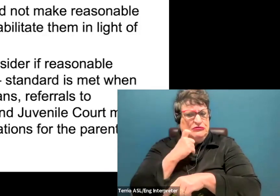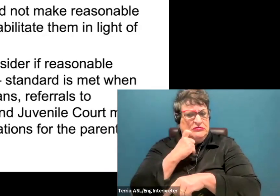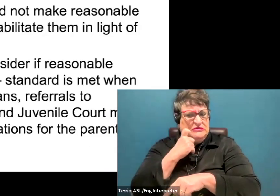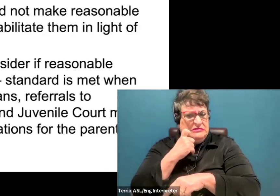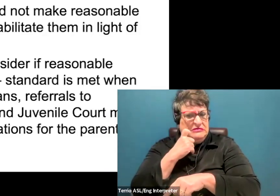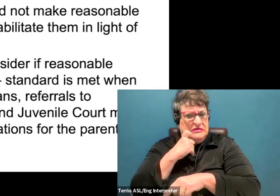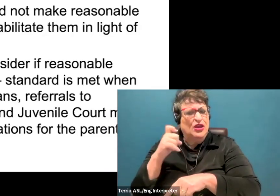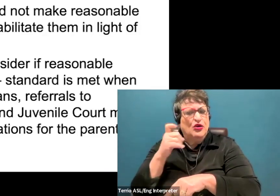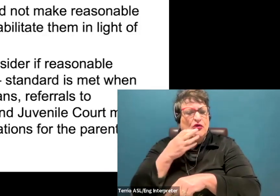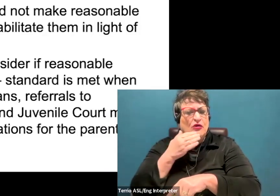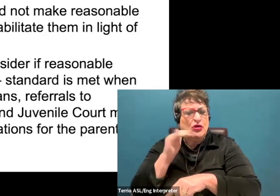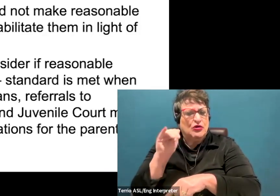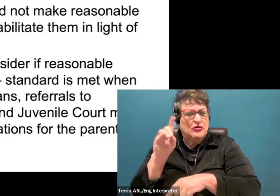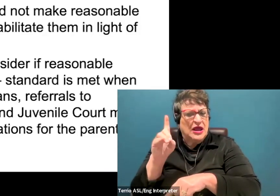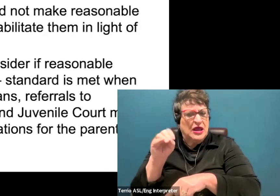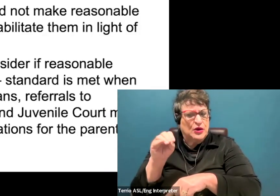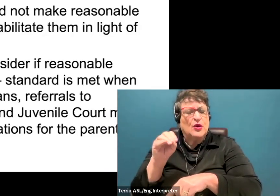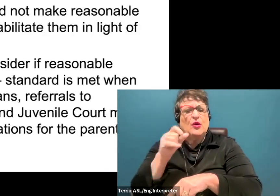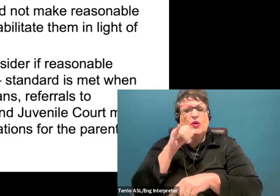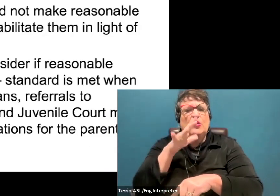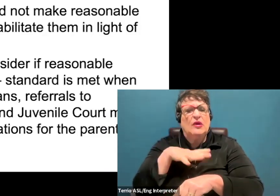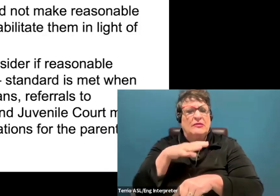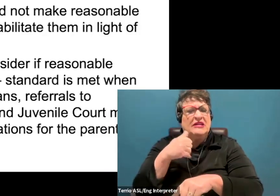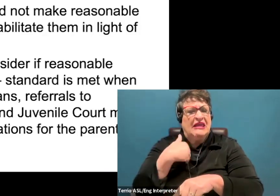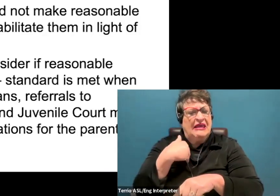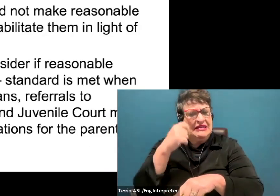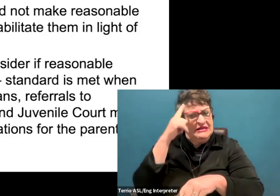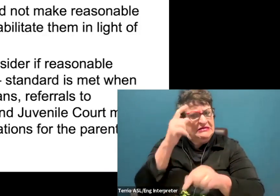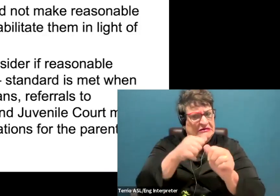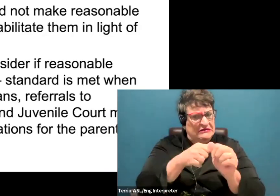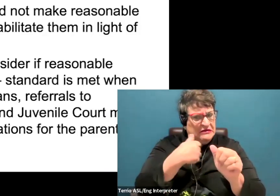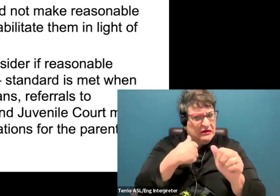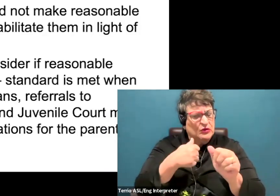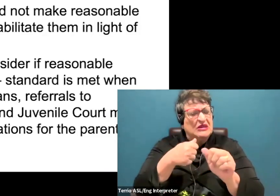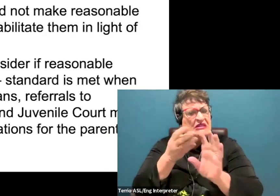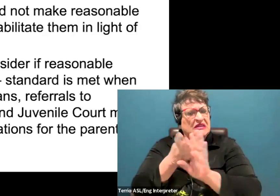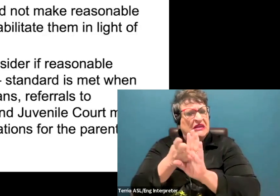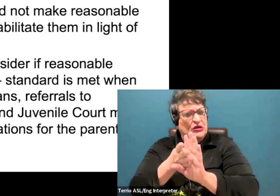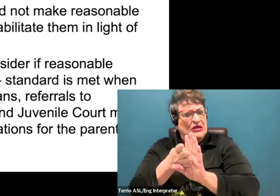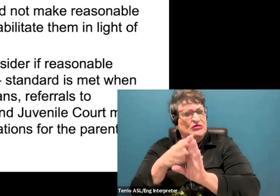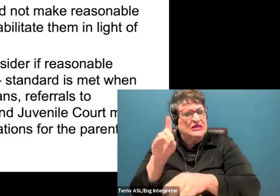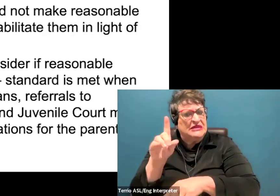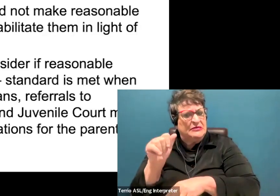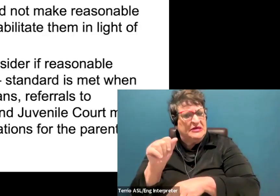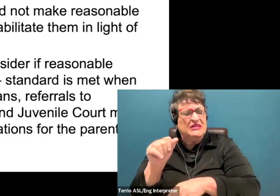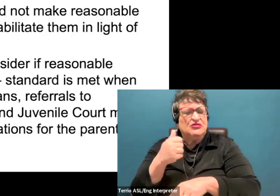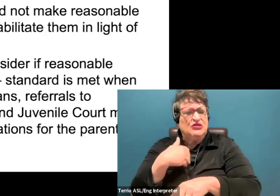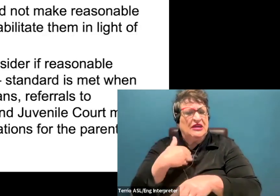both intellectual and psychiatric disabilities and she had an infant child. The court had found that